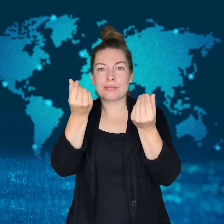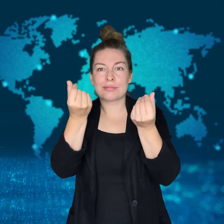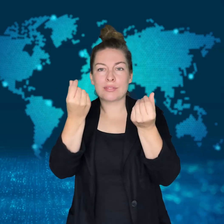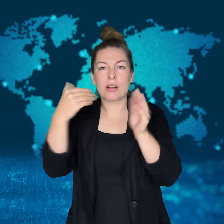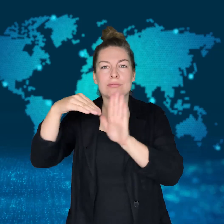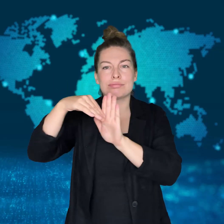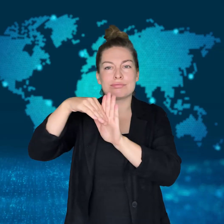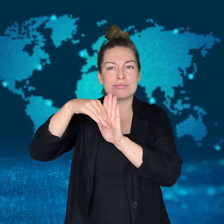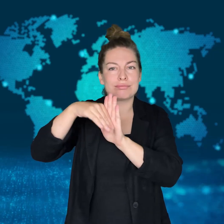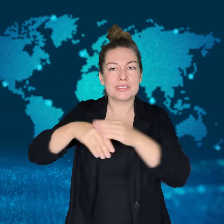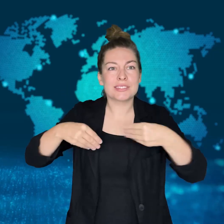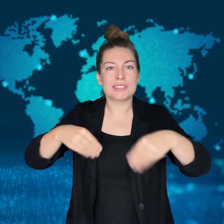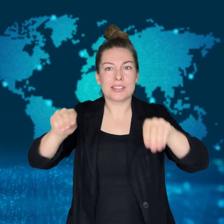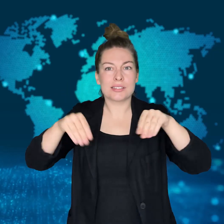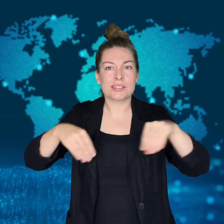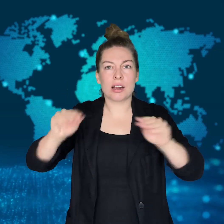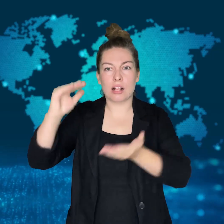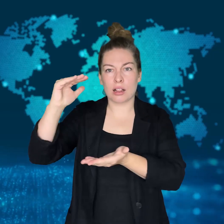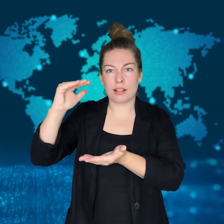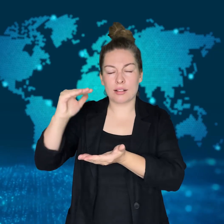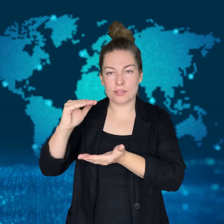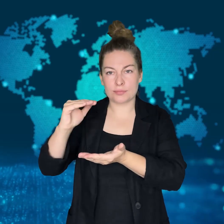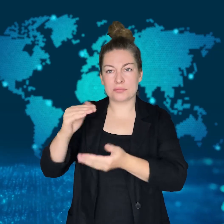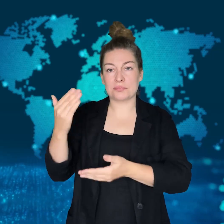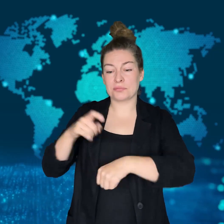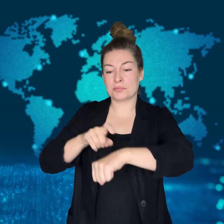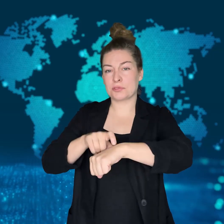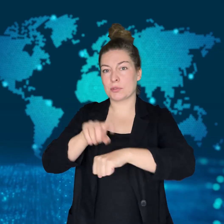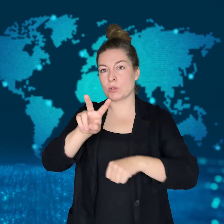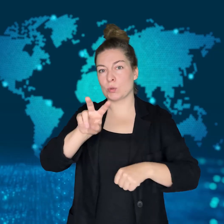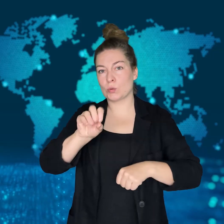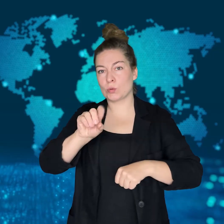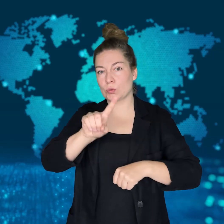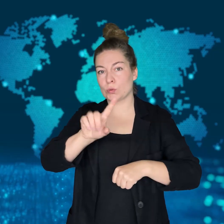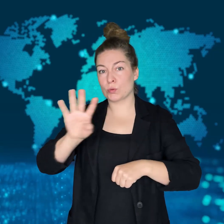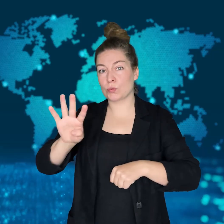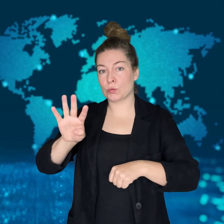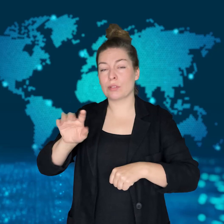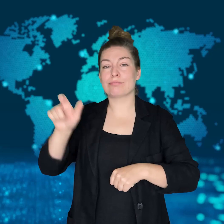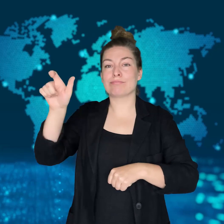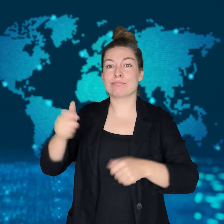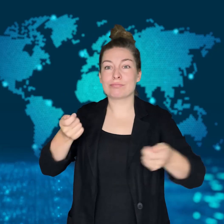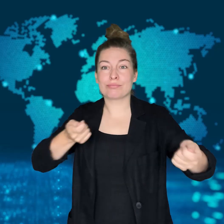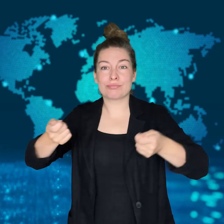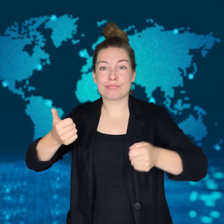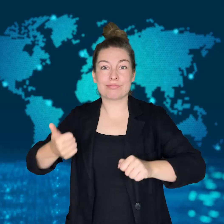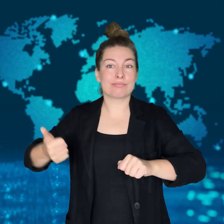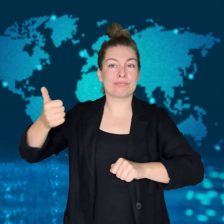his behavior have continued.